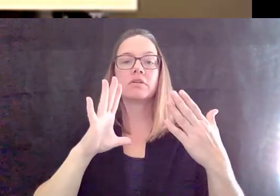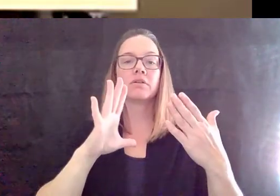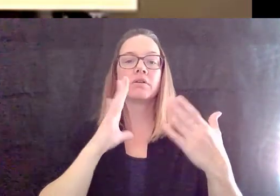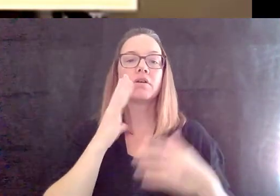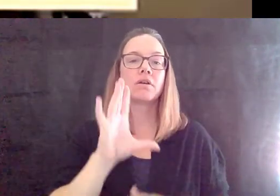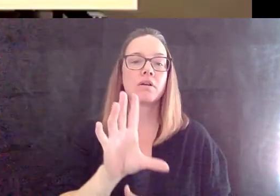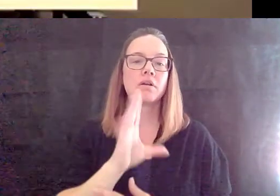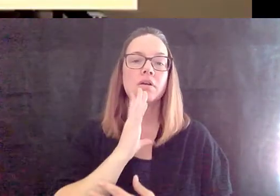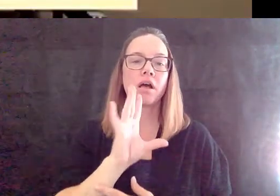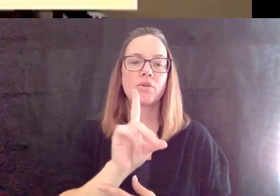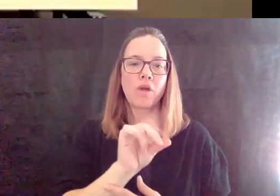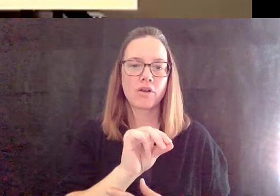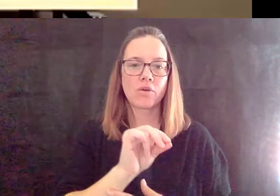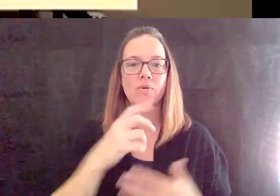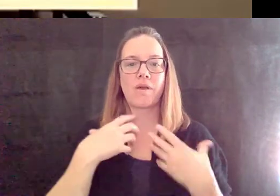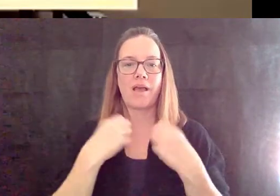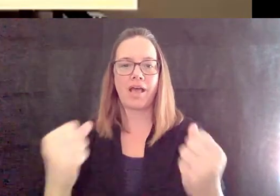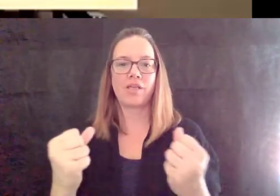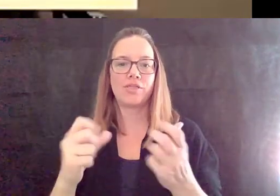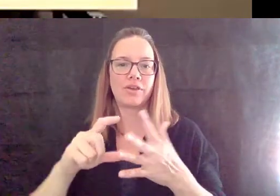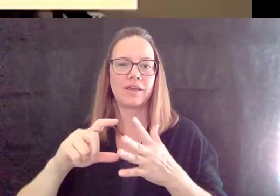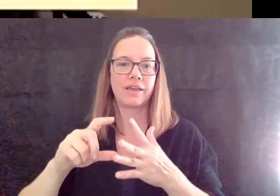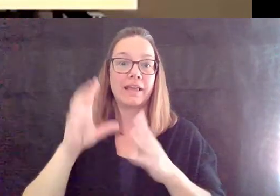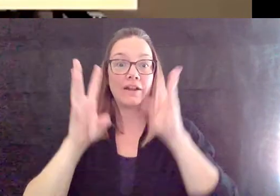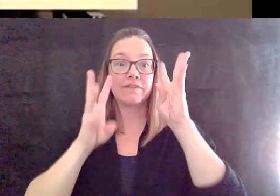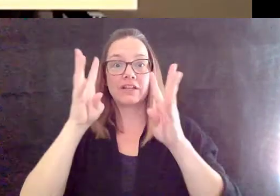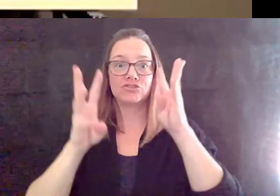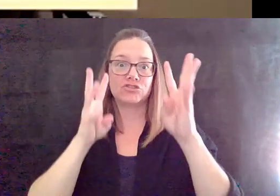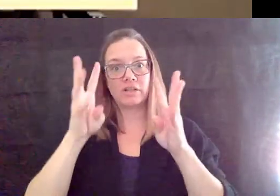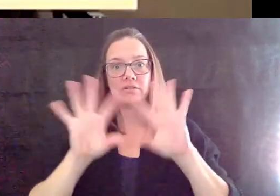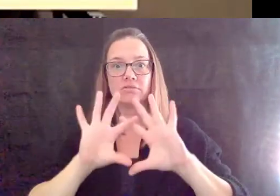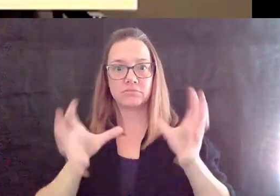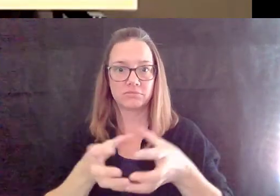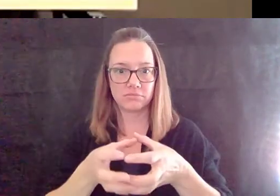community, doing the human-centered design research around what people really wanted.